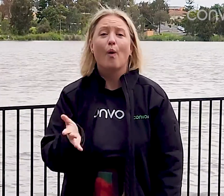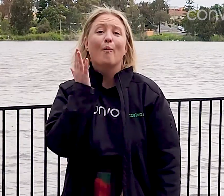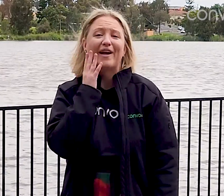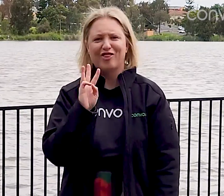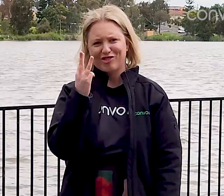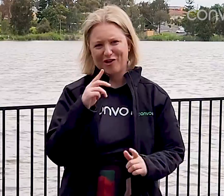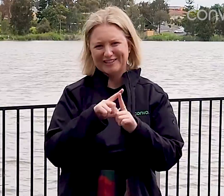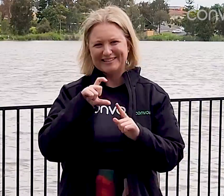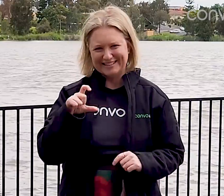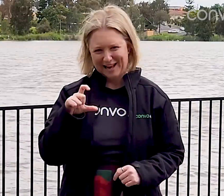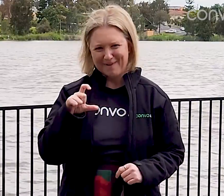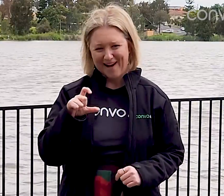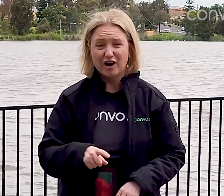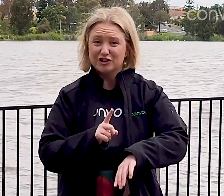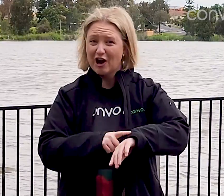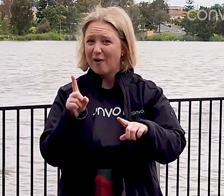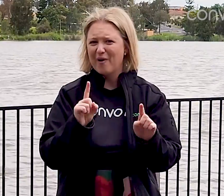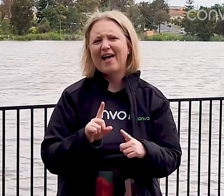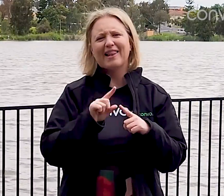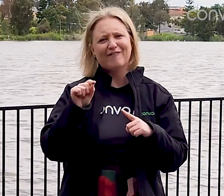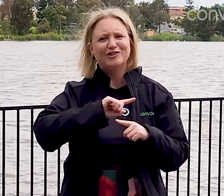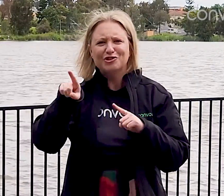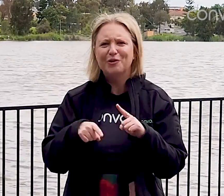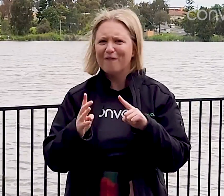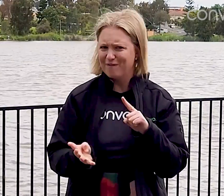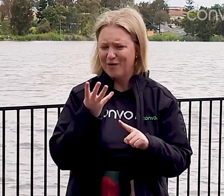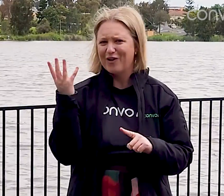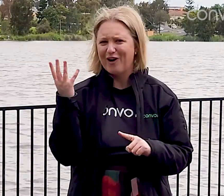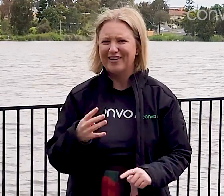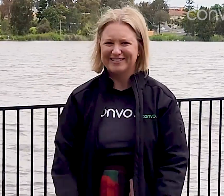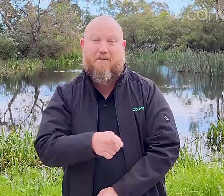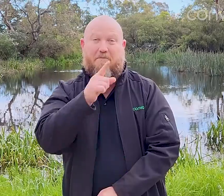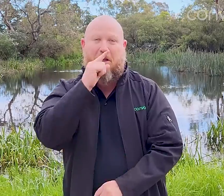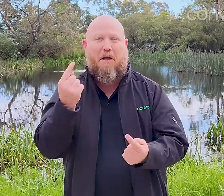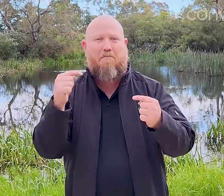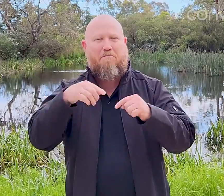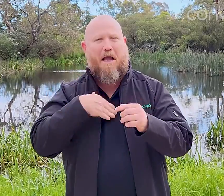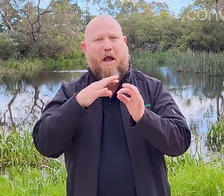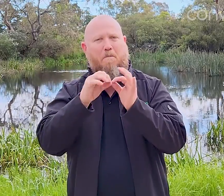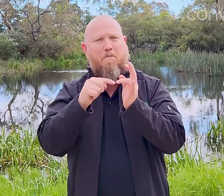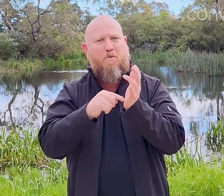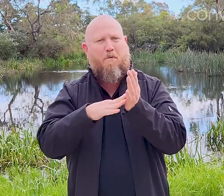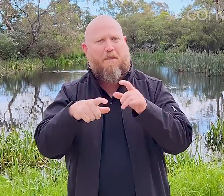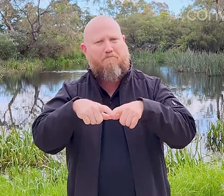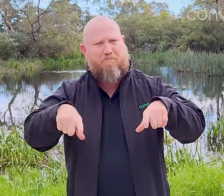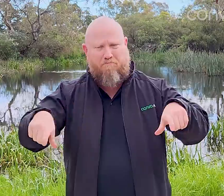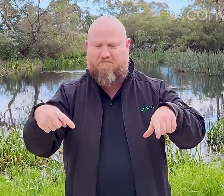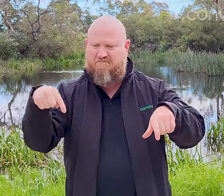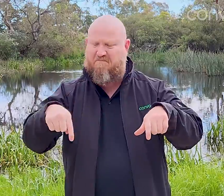When? Saturday 3 December from 11am to 4pm. Stop by our booth!